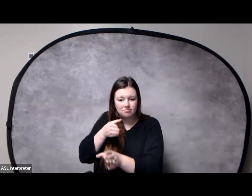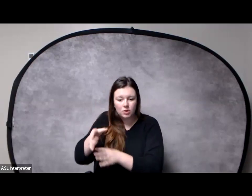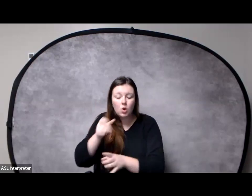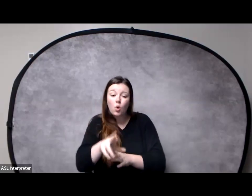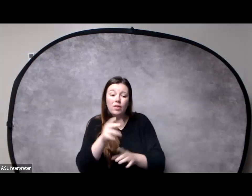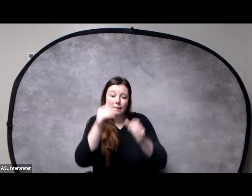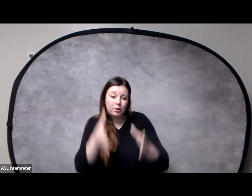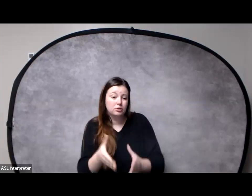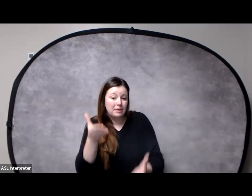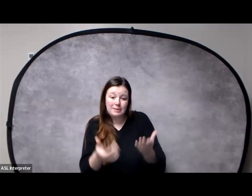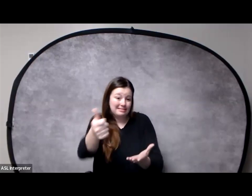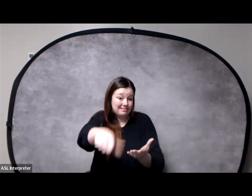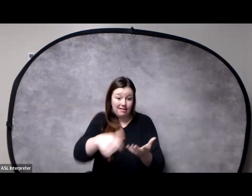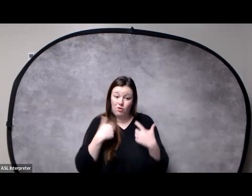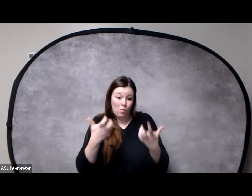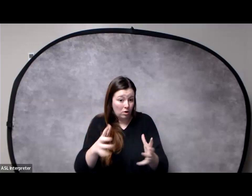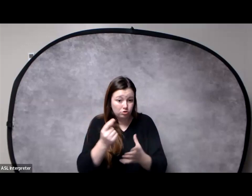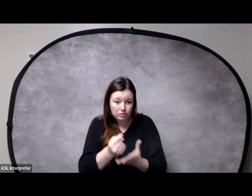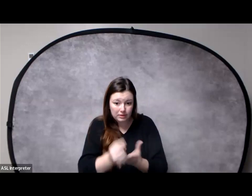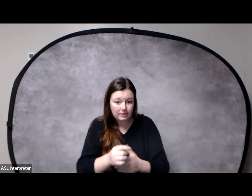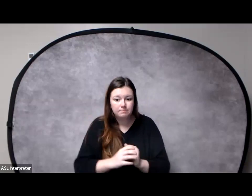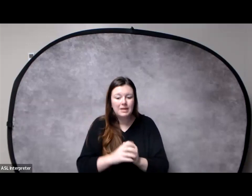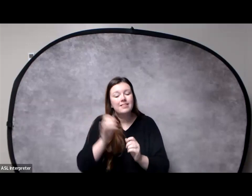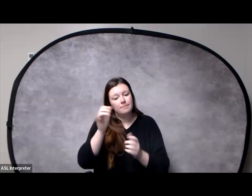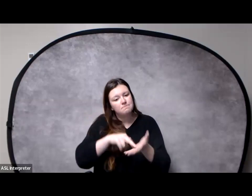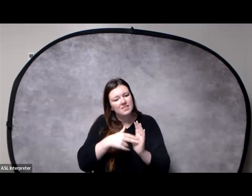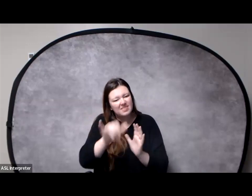In those circumstances, medical treatment can be denied and that would not be considered